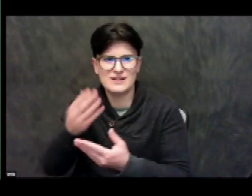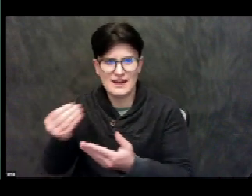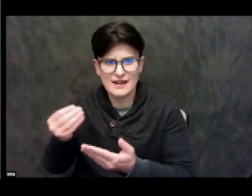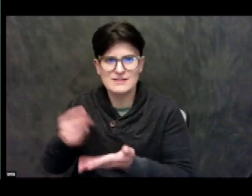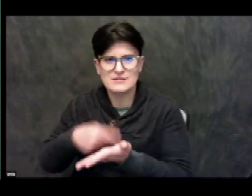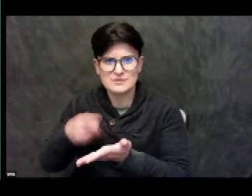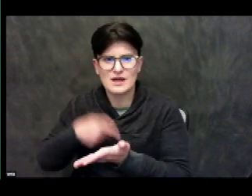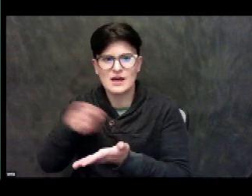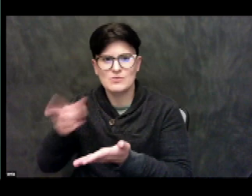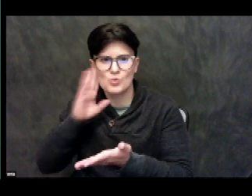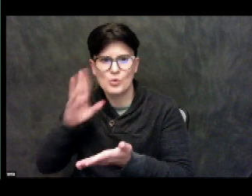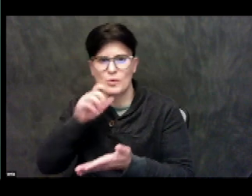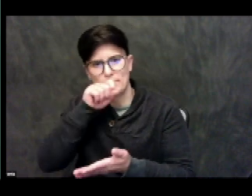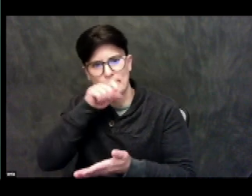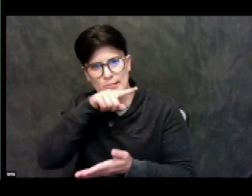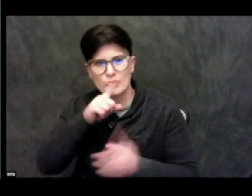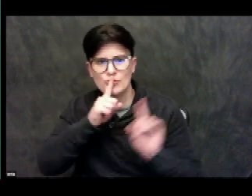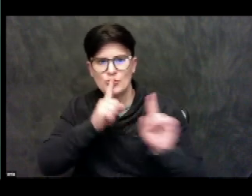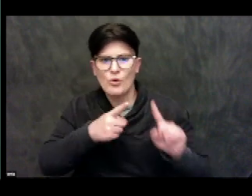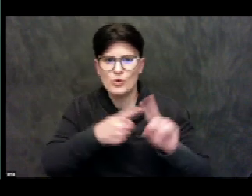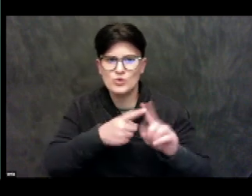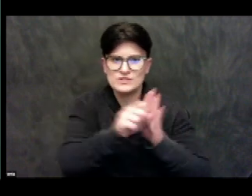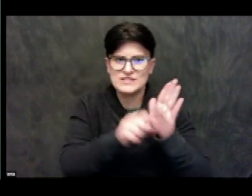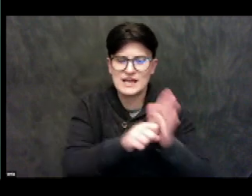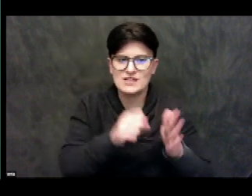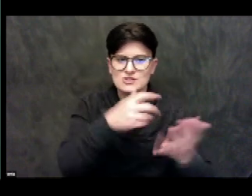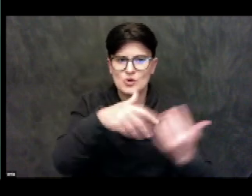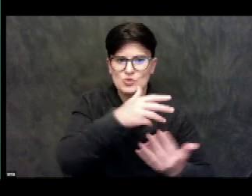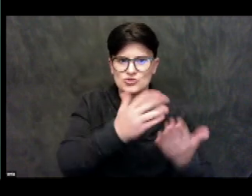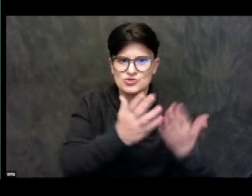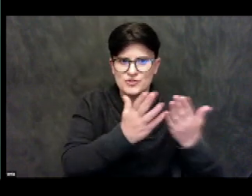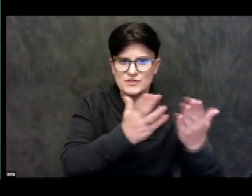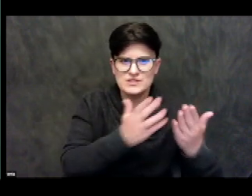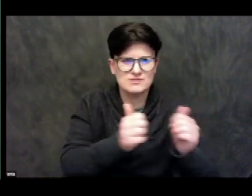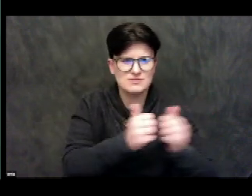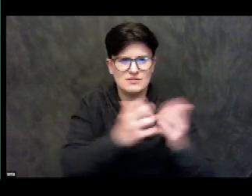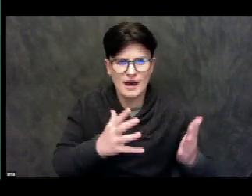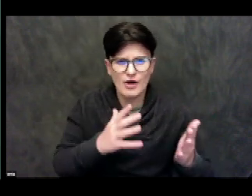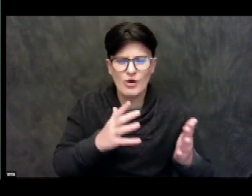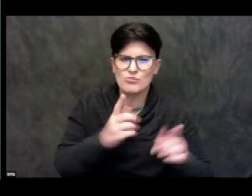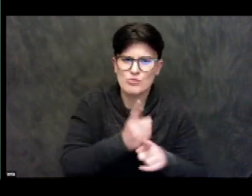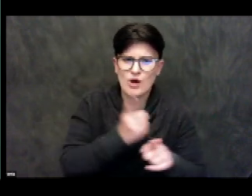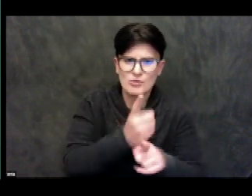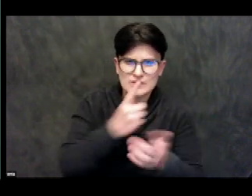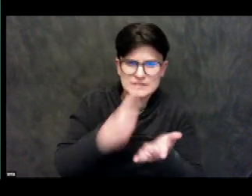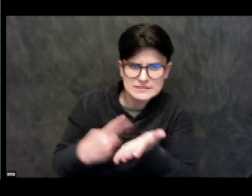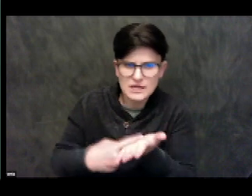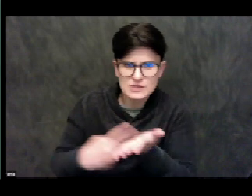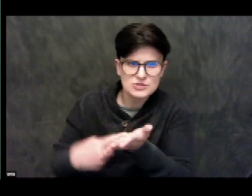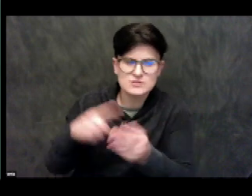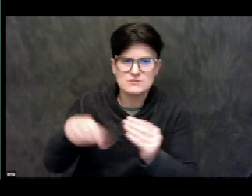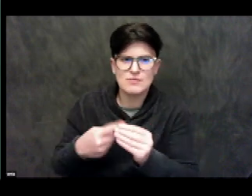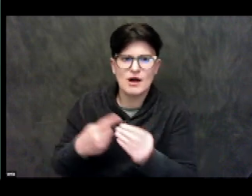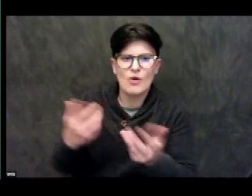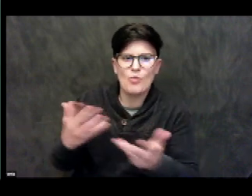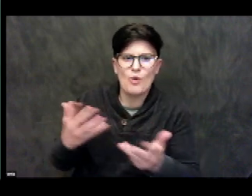about what preparations have already been made. These are a few of the ethical issues that we deal with. Next slide please.